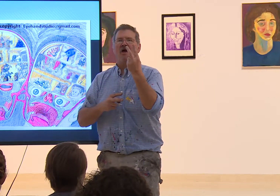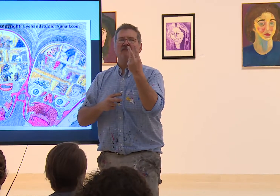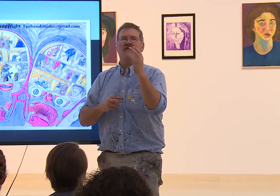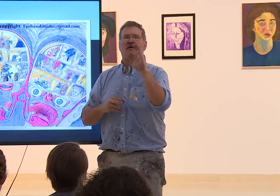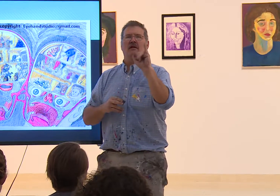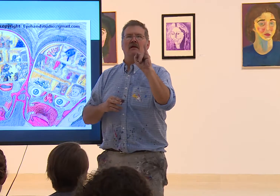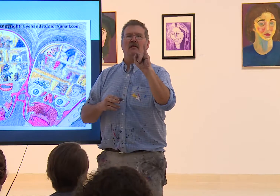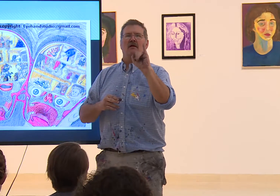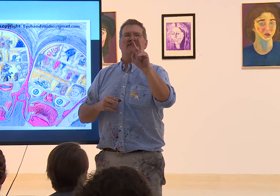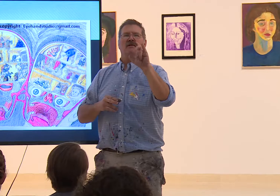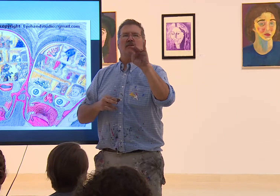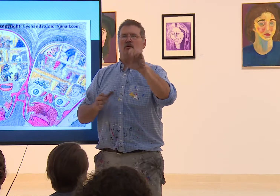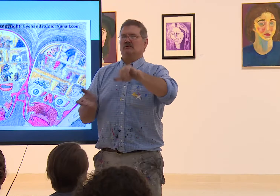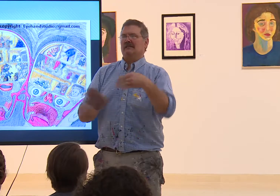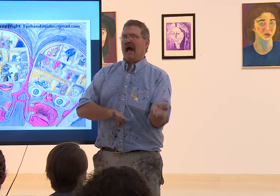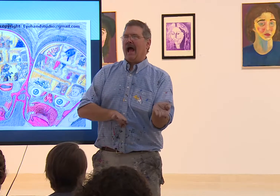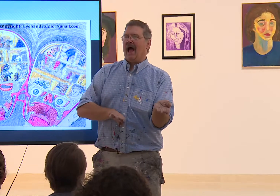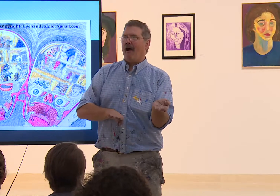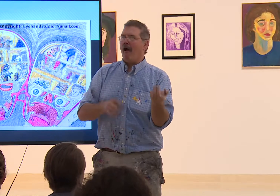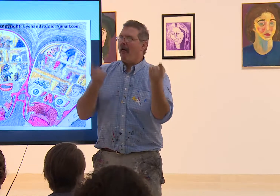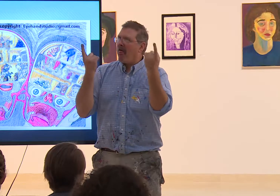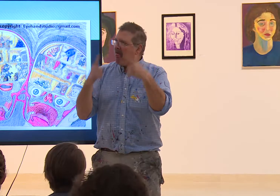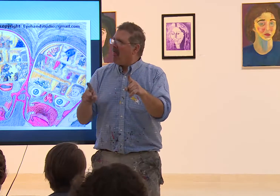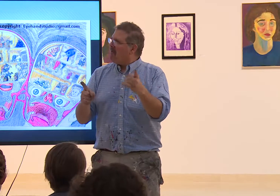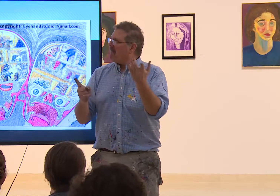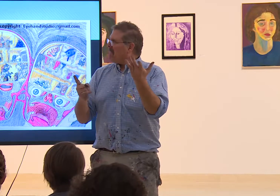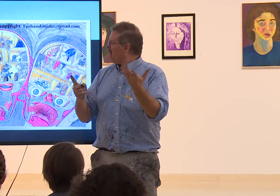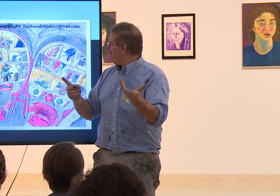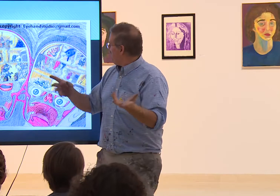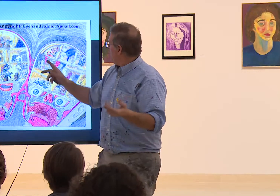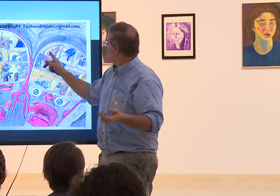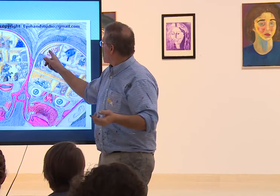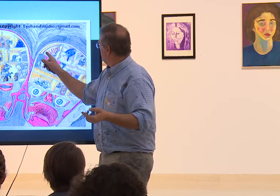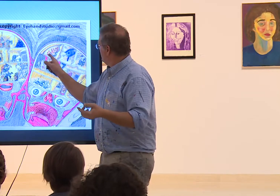There is 12 holes that you see up there,